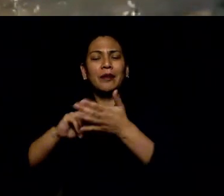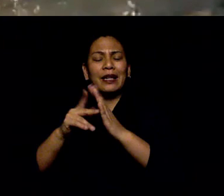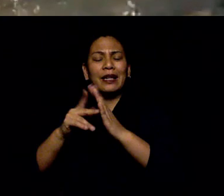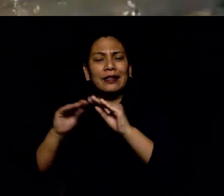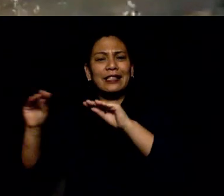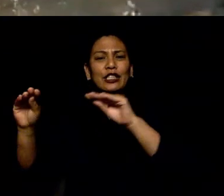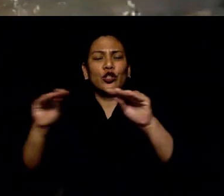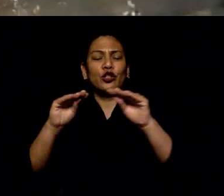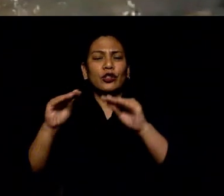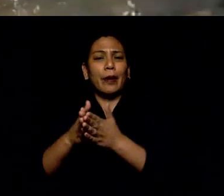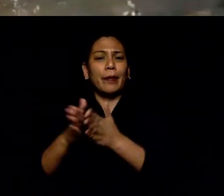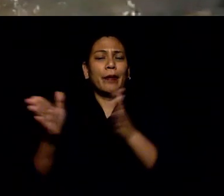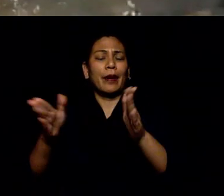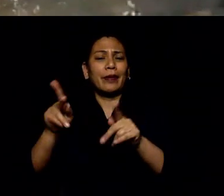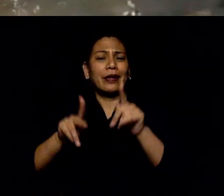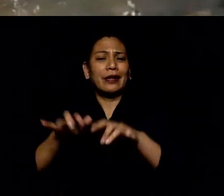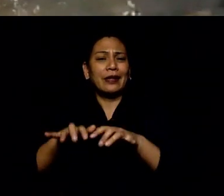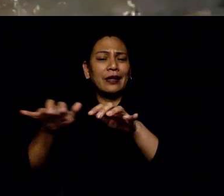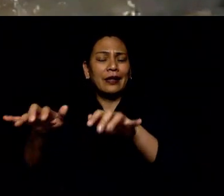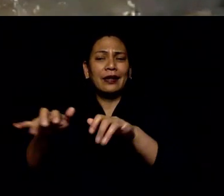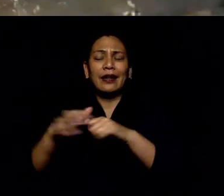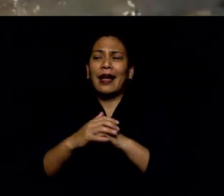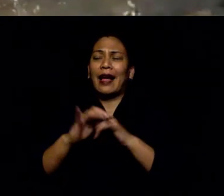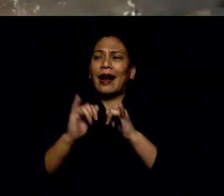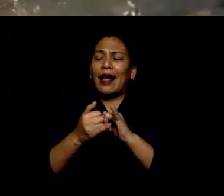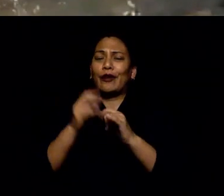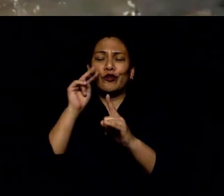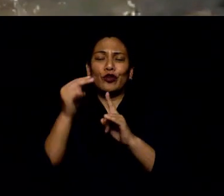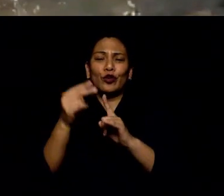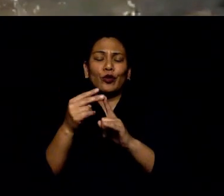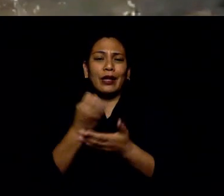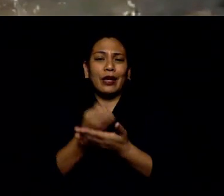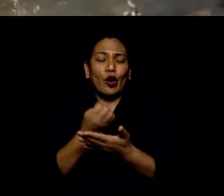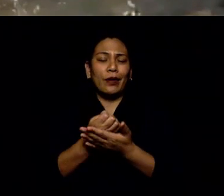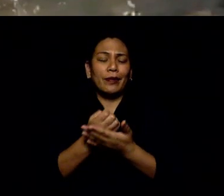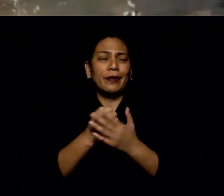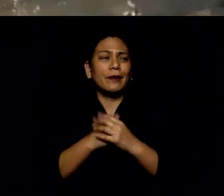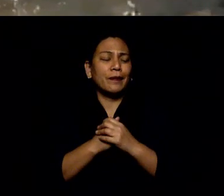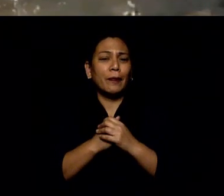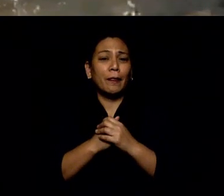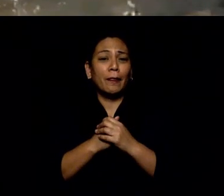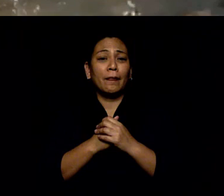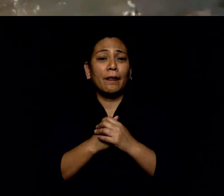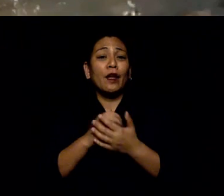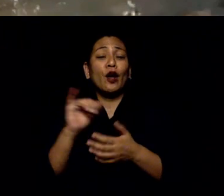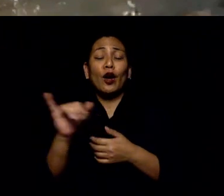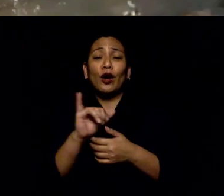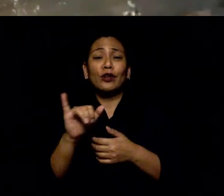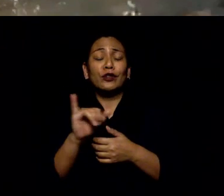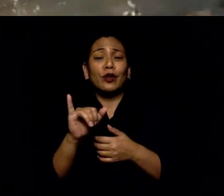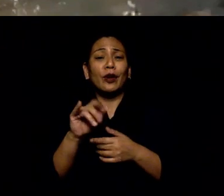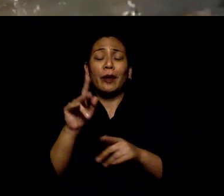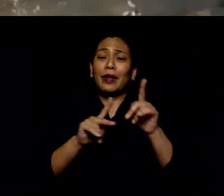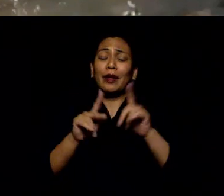ways of seeing the economy. Uh, so, and it's about people, demanding what a politician is